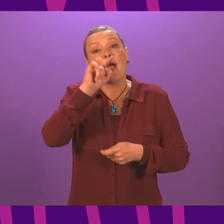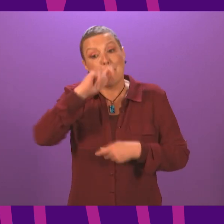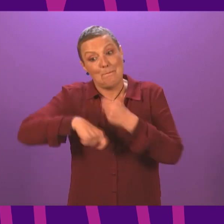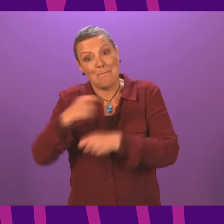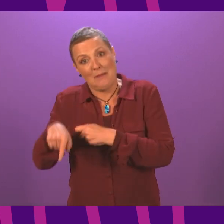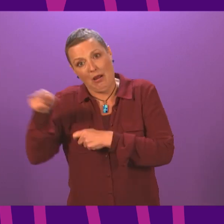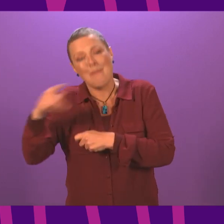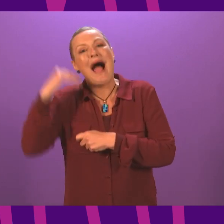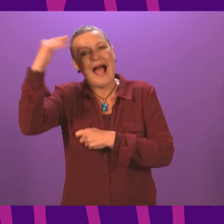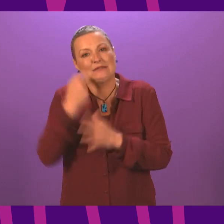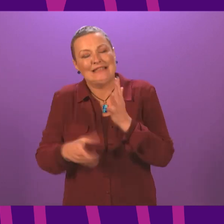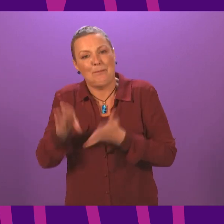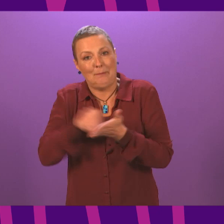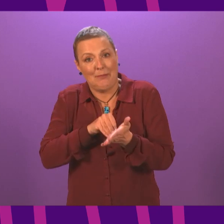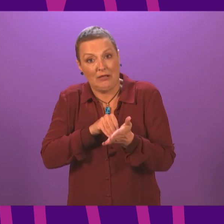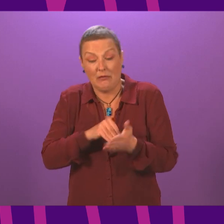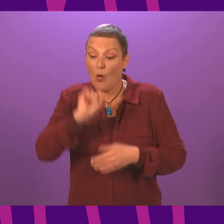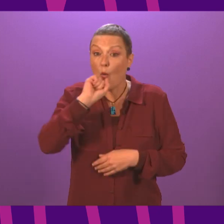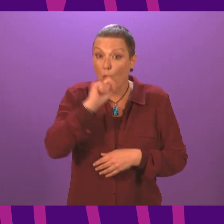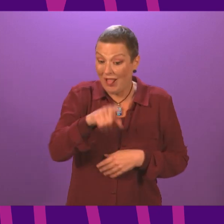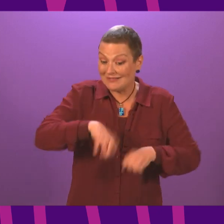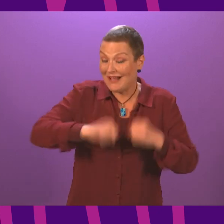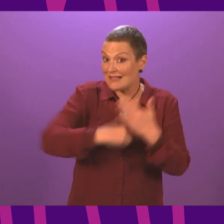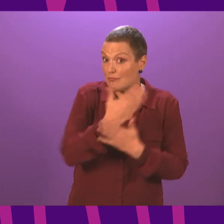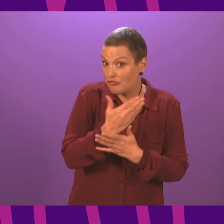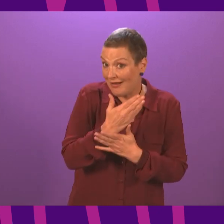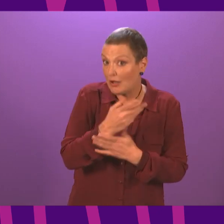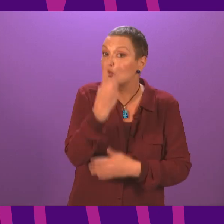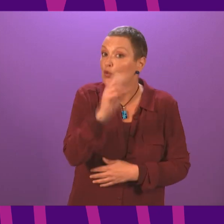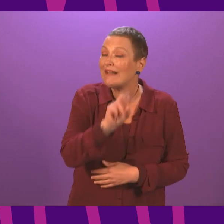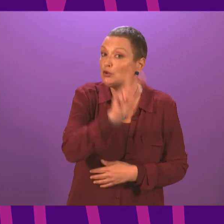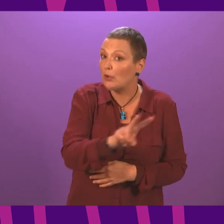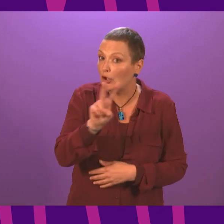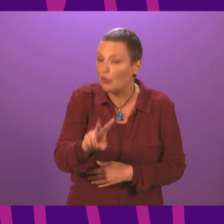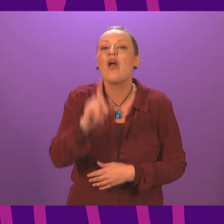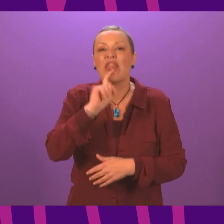spring 2022, and will be fully rolled out by that summer. The first Scottish clients,